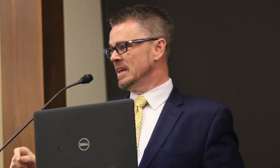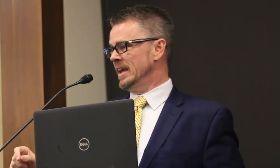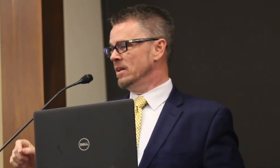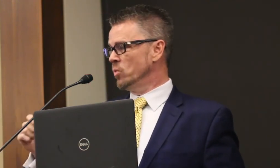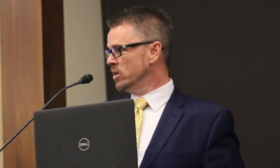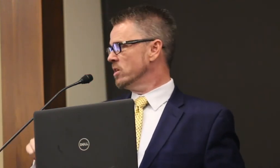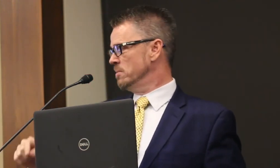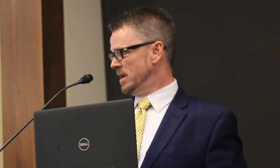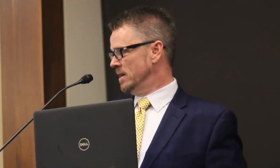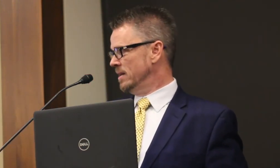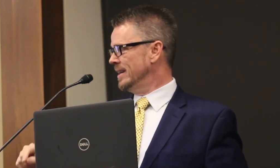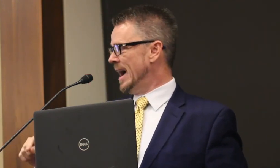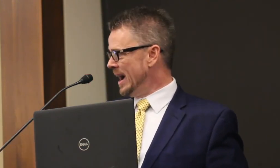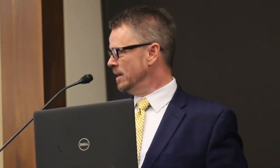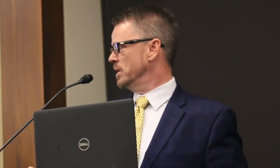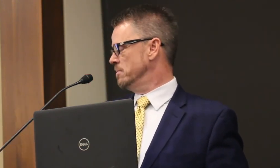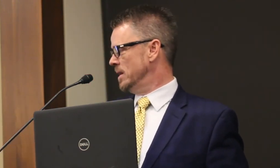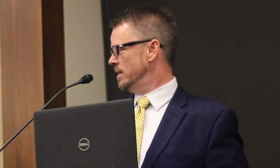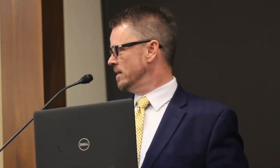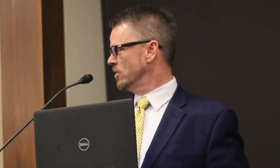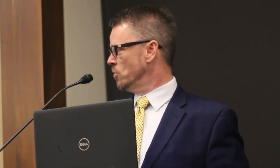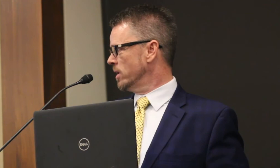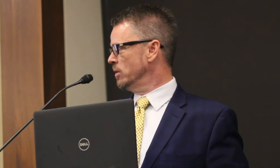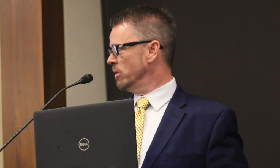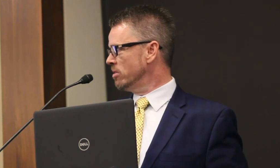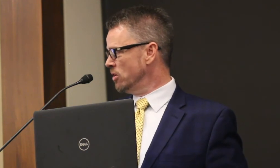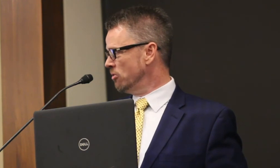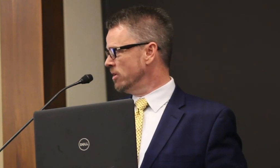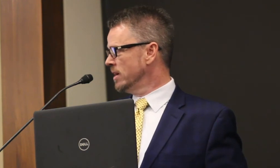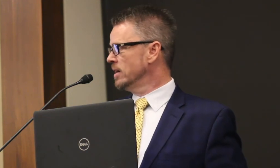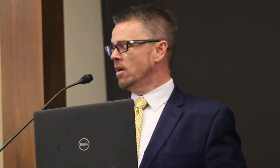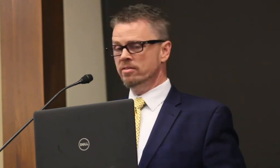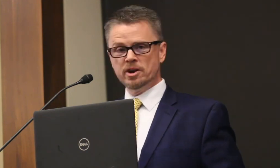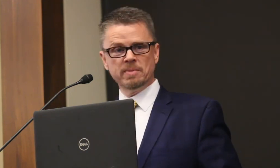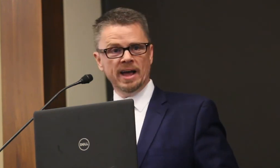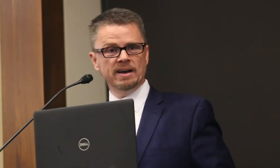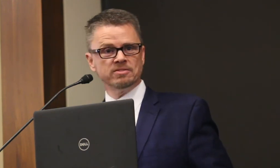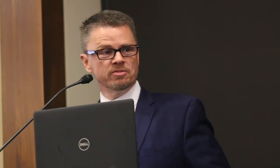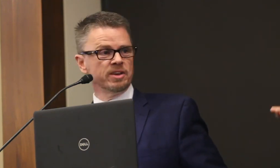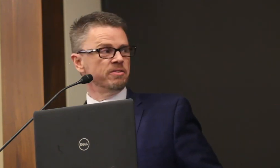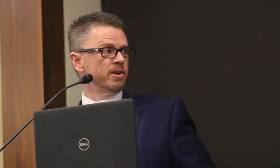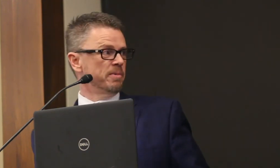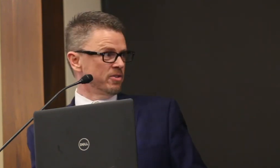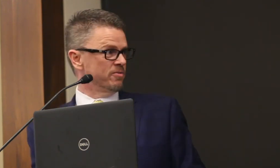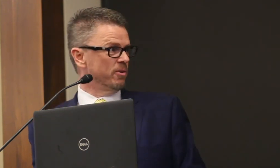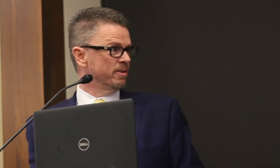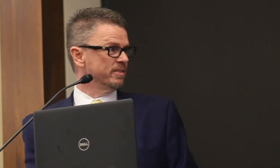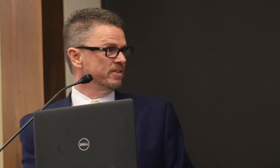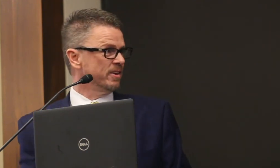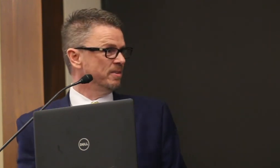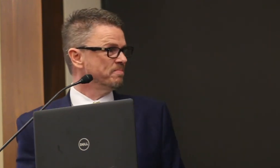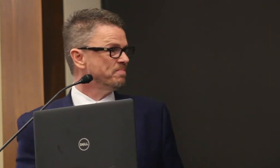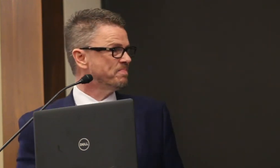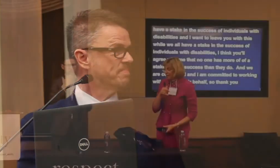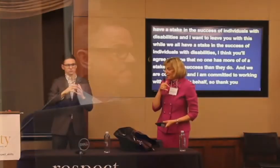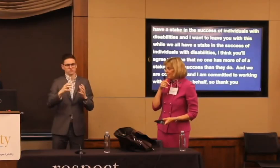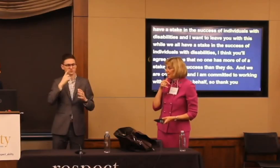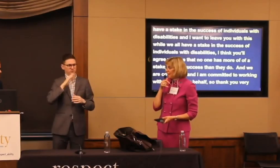And we are committed and I am committed to working with you on their behalf, so thank you very much for your time.